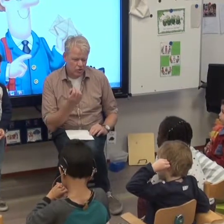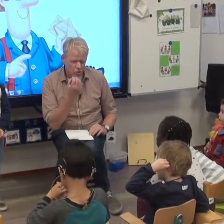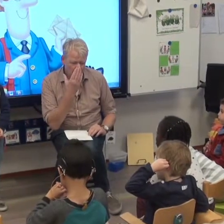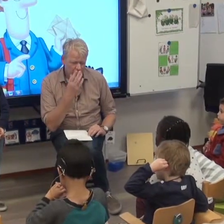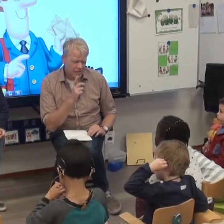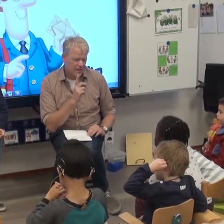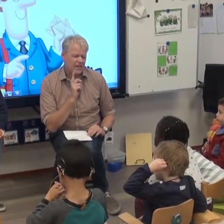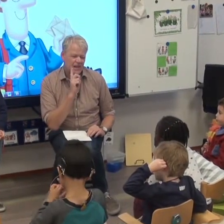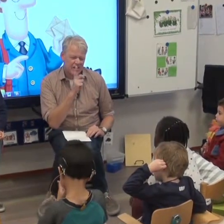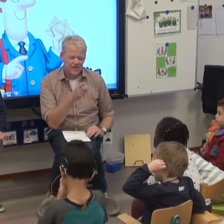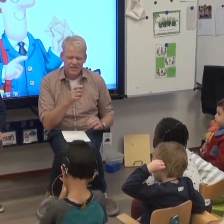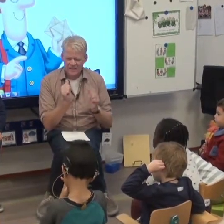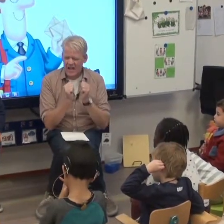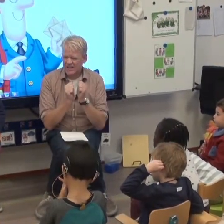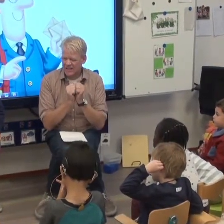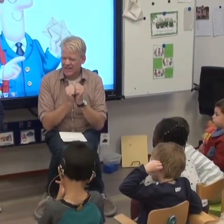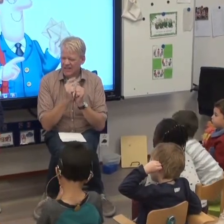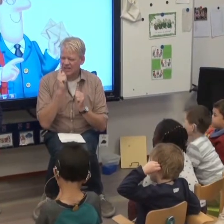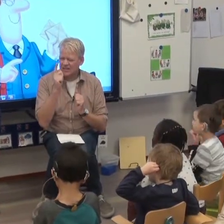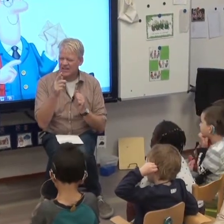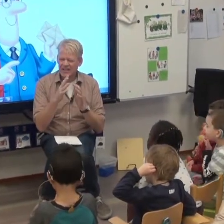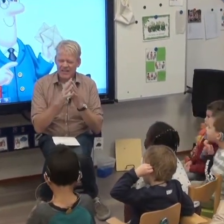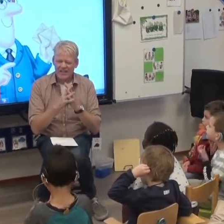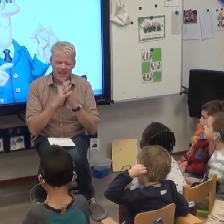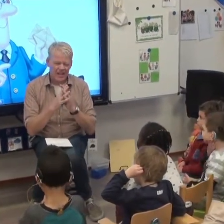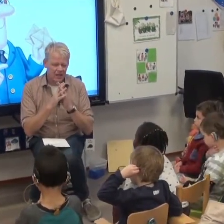Tom is going to church on Saturday.